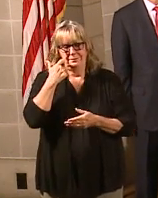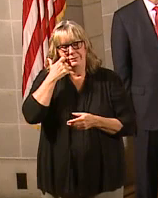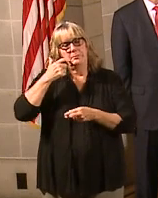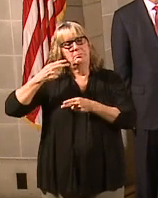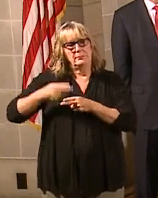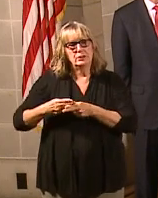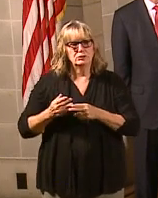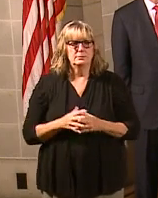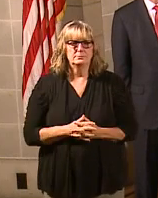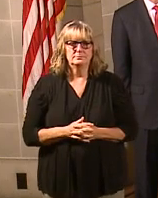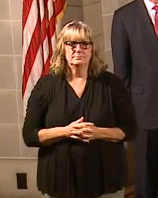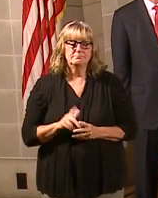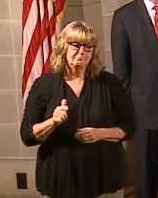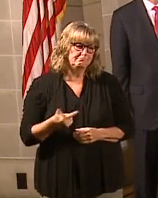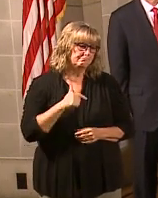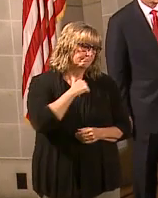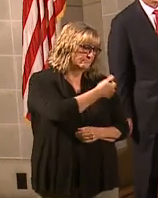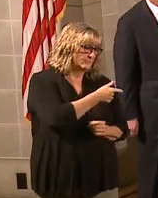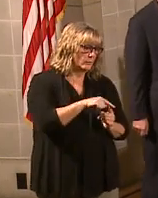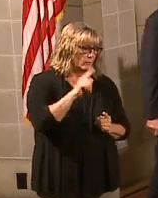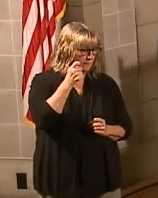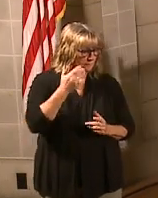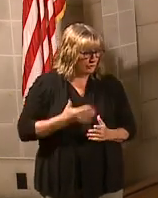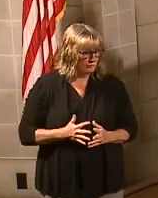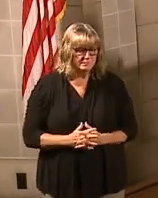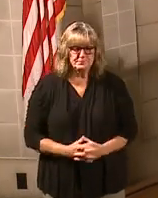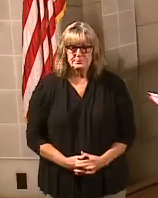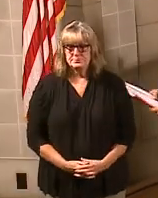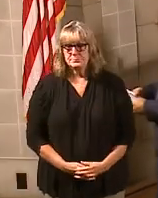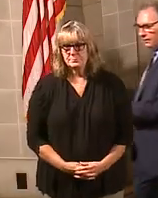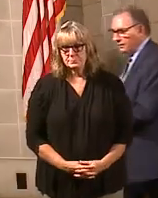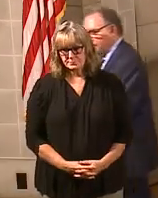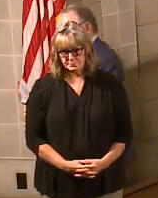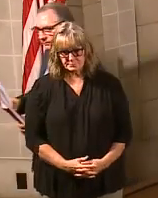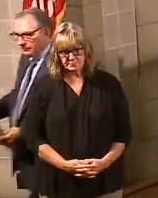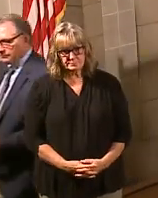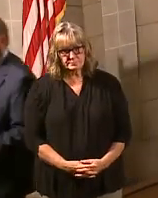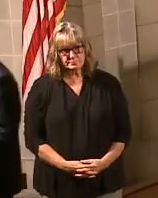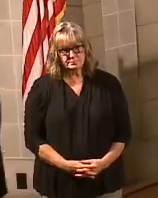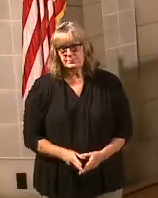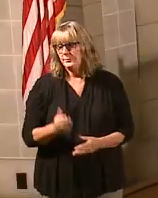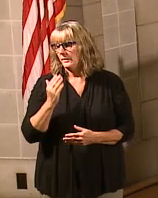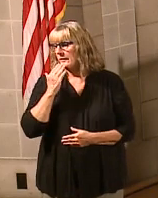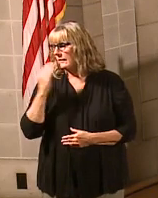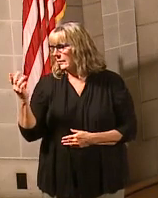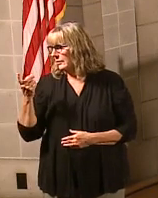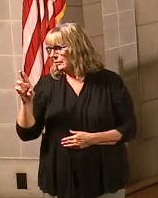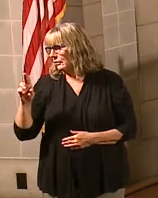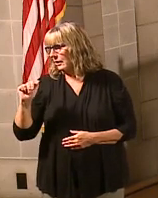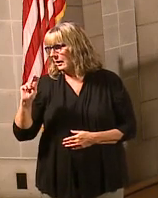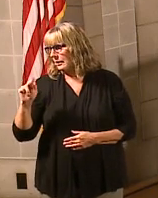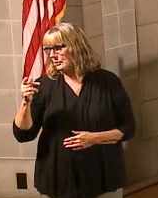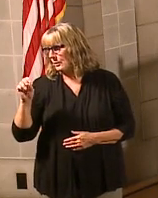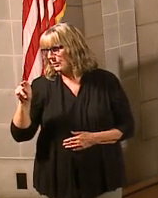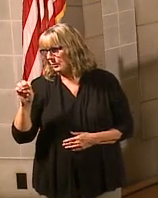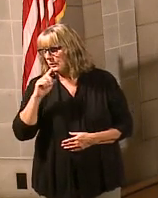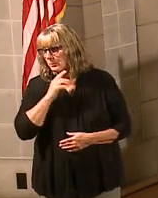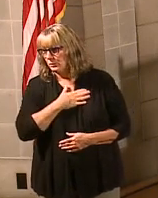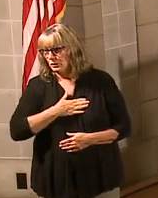TALK ABOUT THIS AGAIN. AGAIN, IT'S VERY, VERY EFFECTIVE